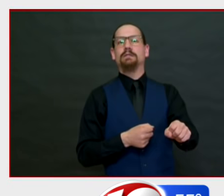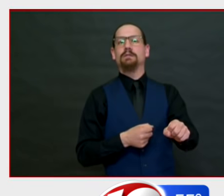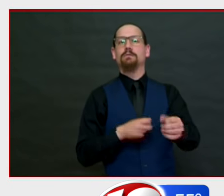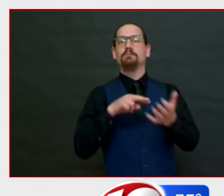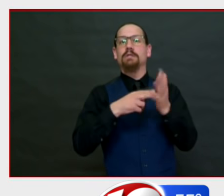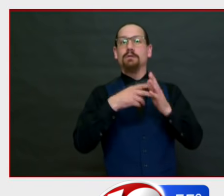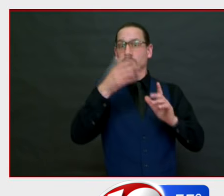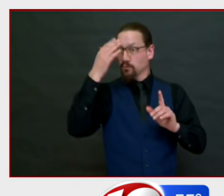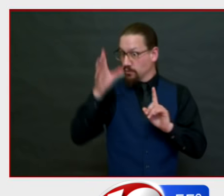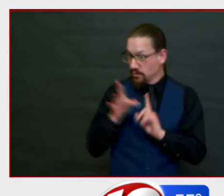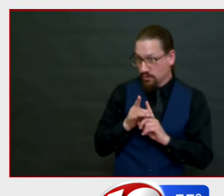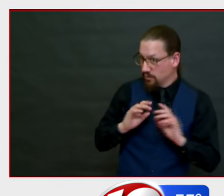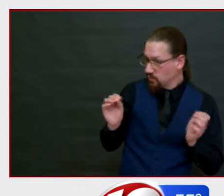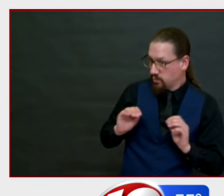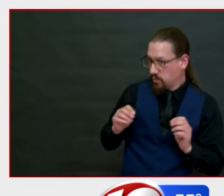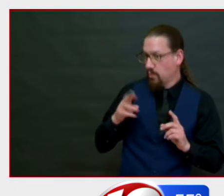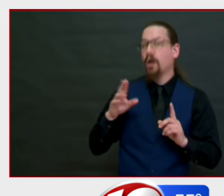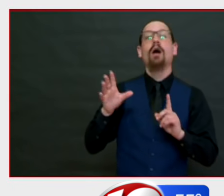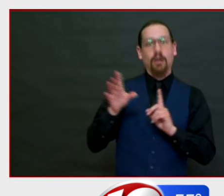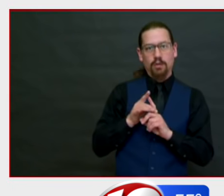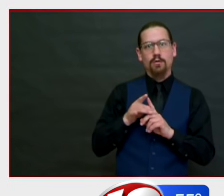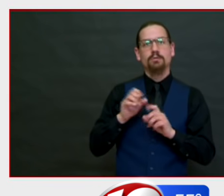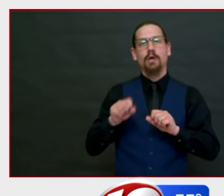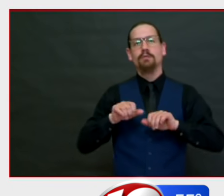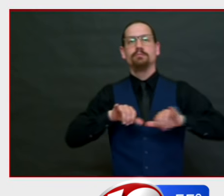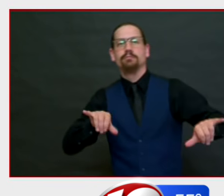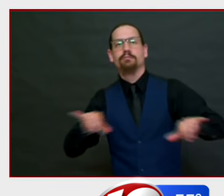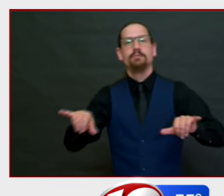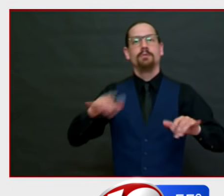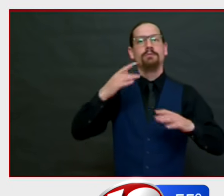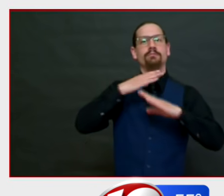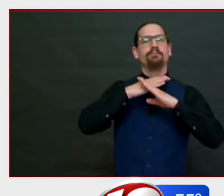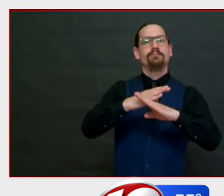GET RESULTS. WE WANT TO REACT QUICKLY TO AN OUTBREAK.